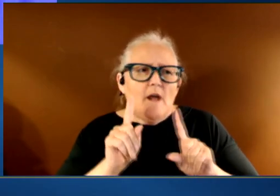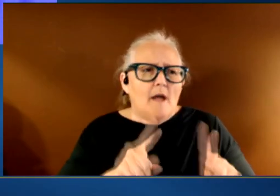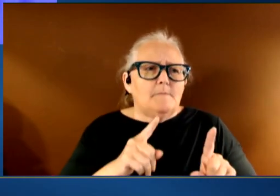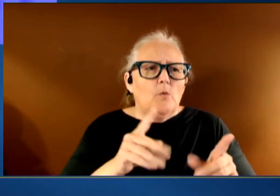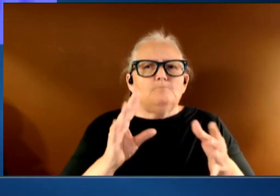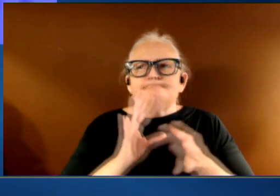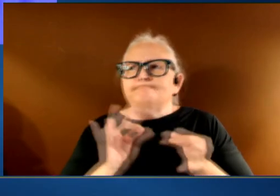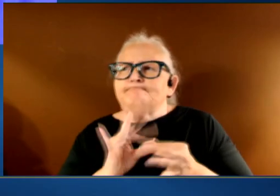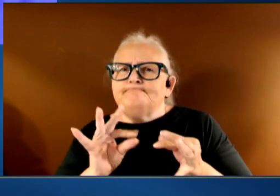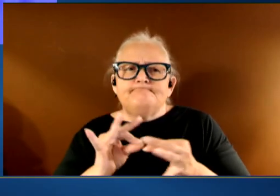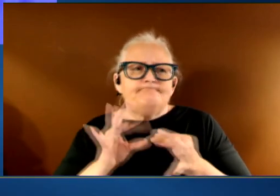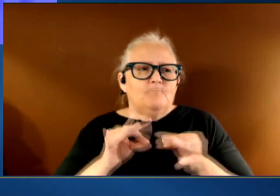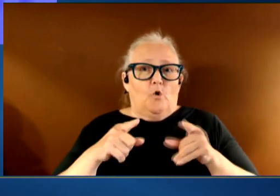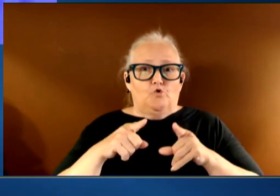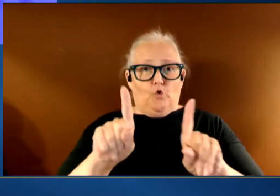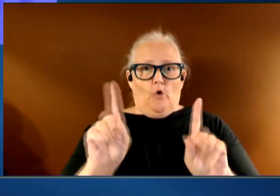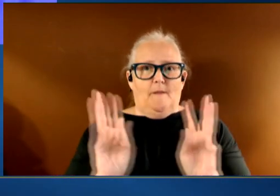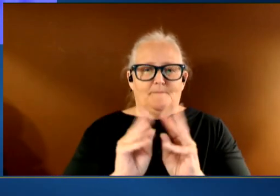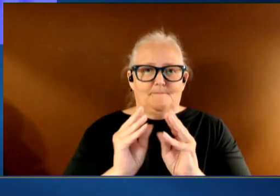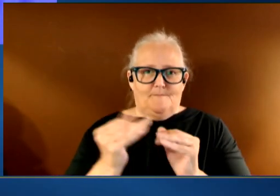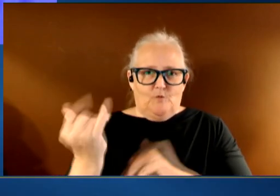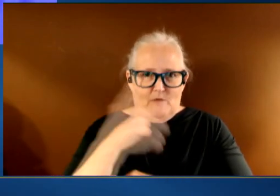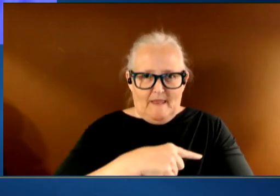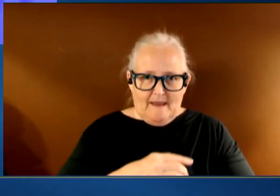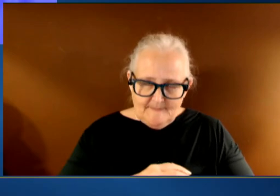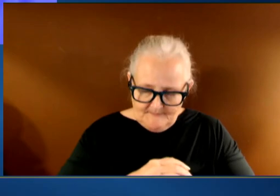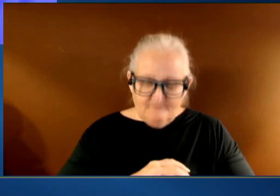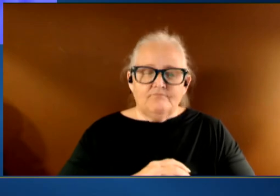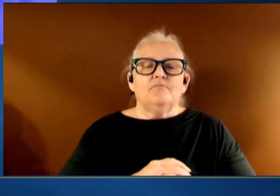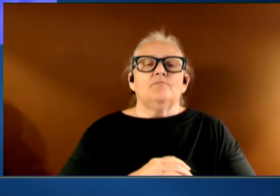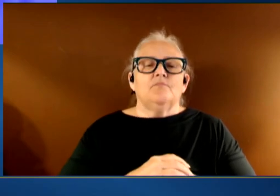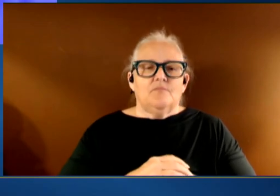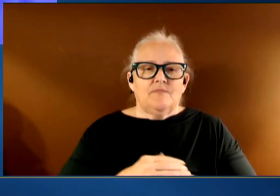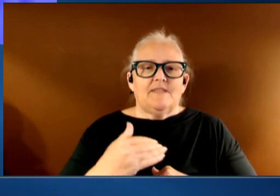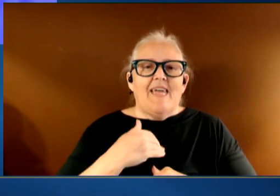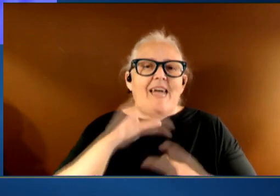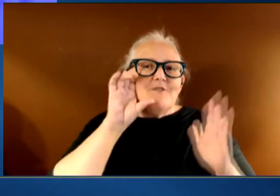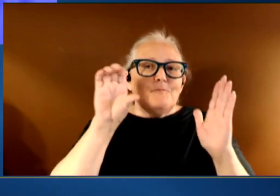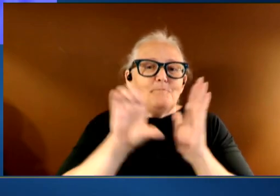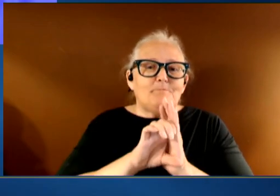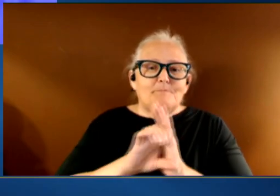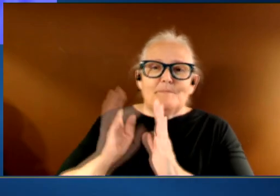summit today. We are using -- we have a photo wall. David, where is the photo